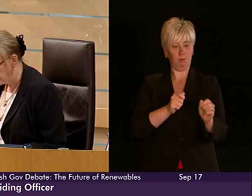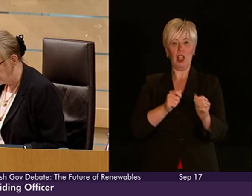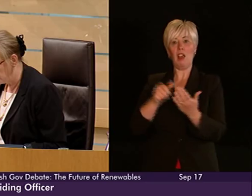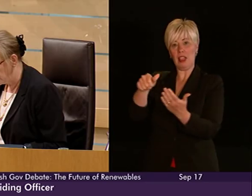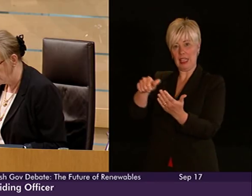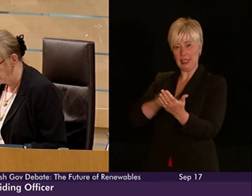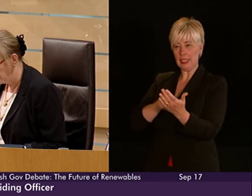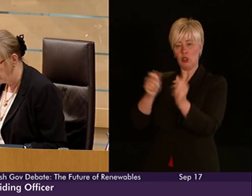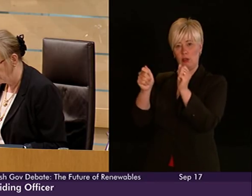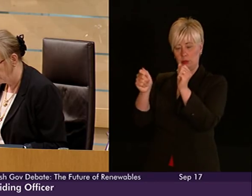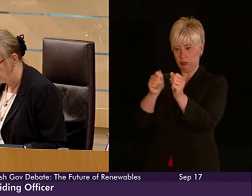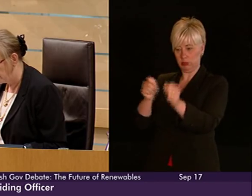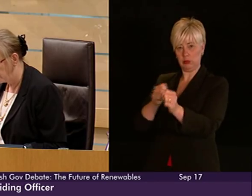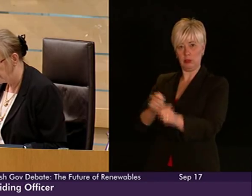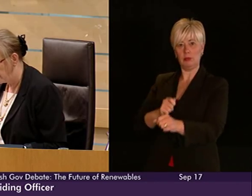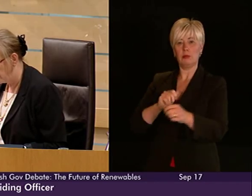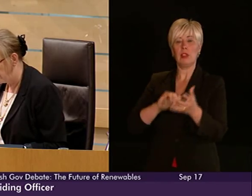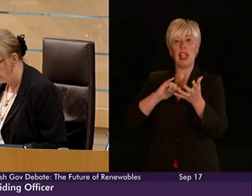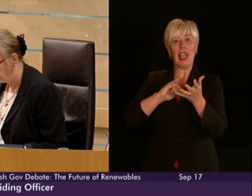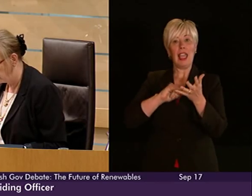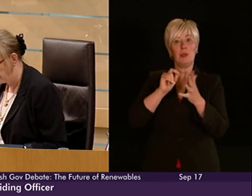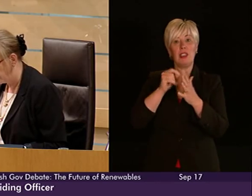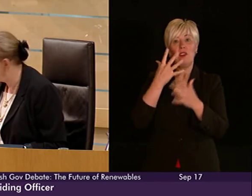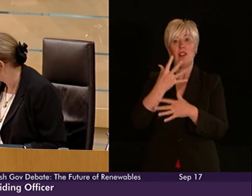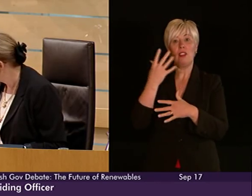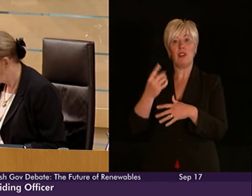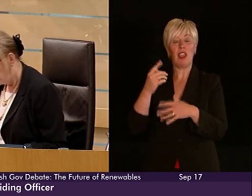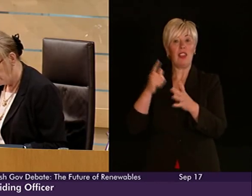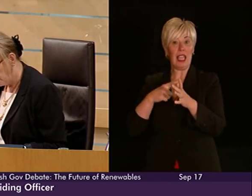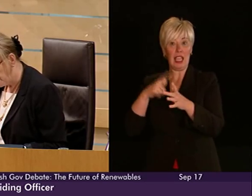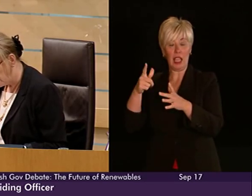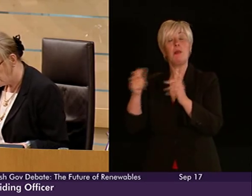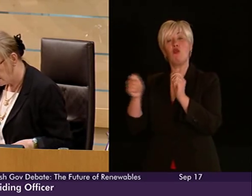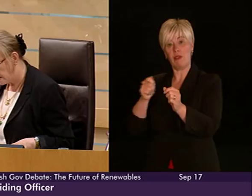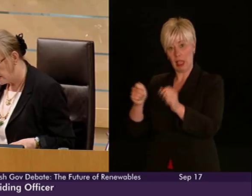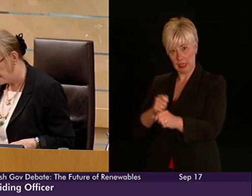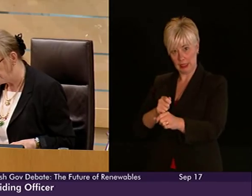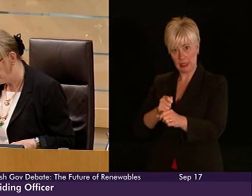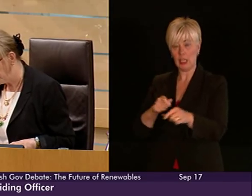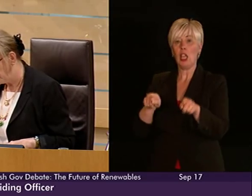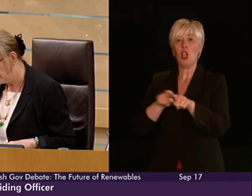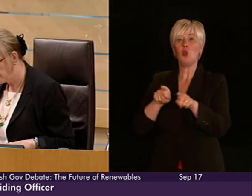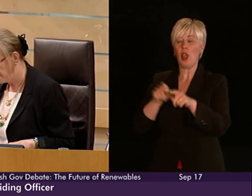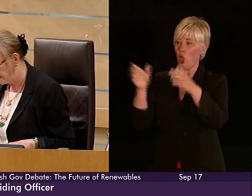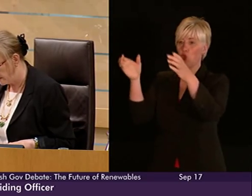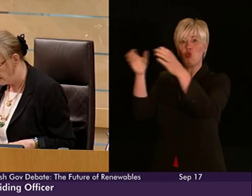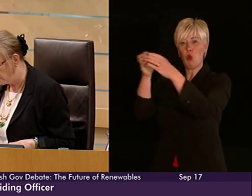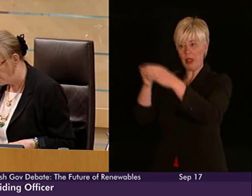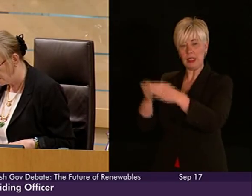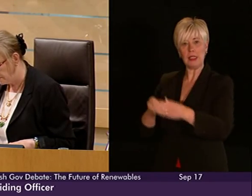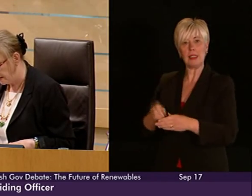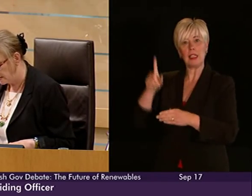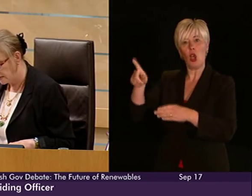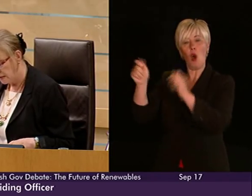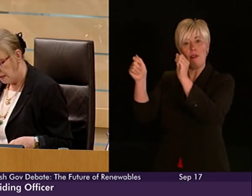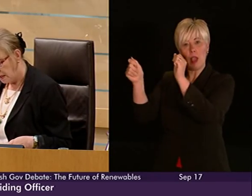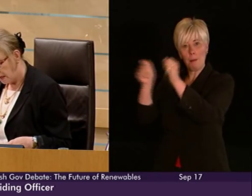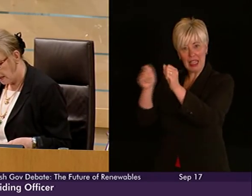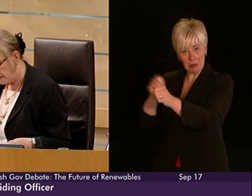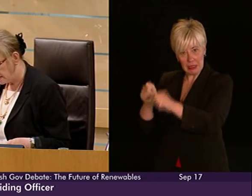SP bill 55A-ML, as revised; and the groupings, SP bill 55A-G, as revised.